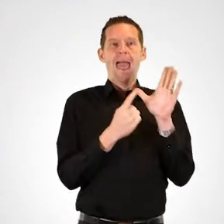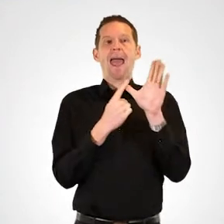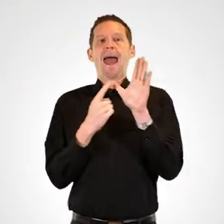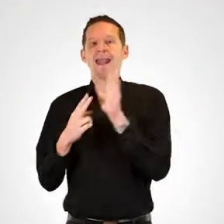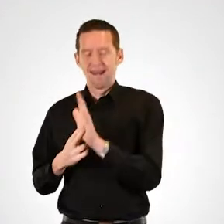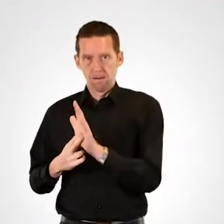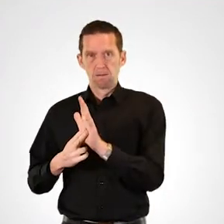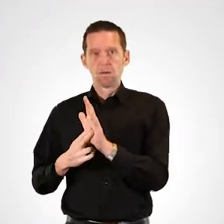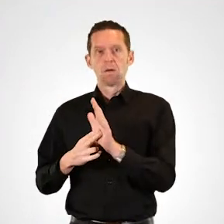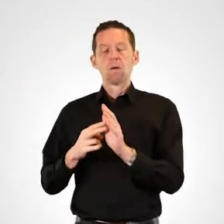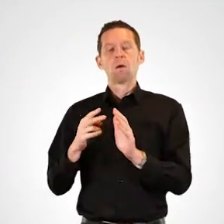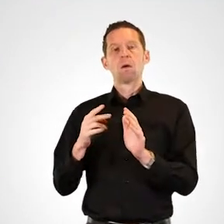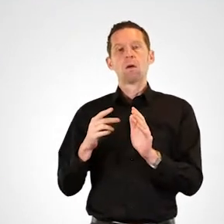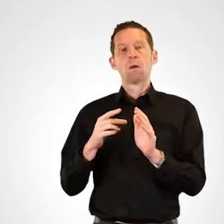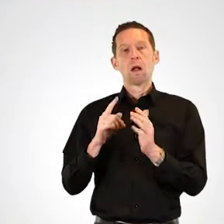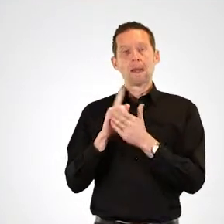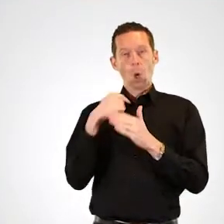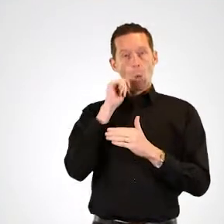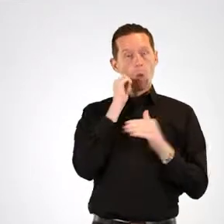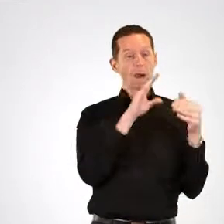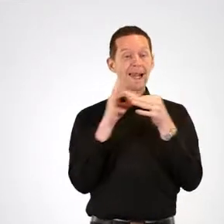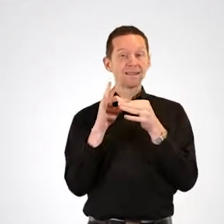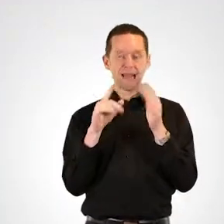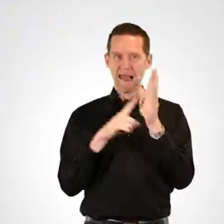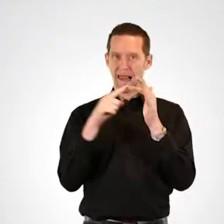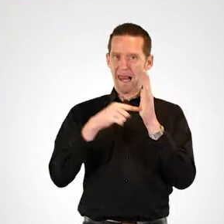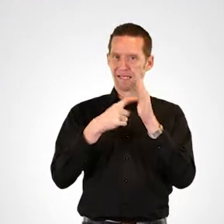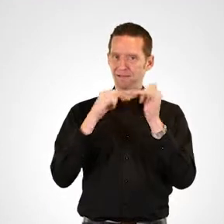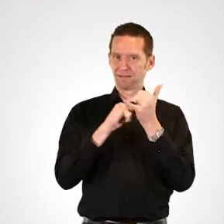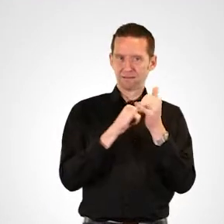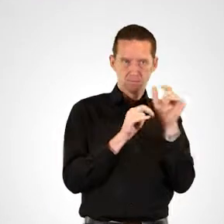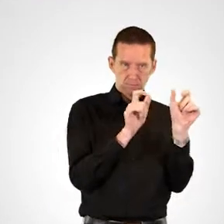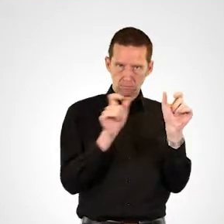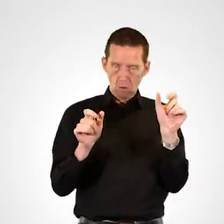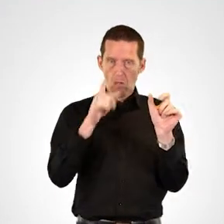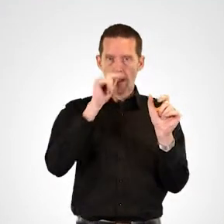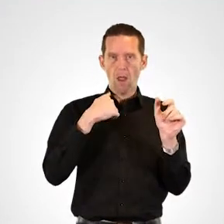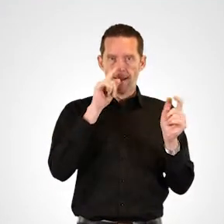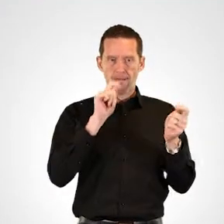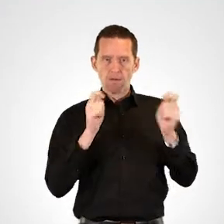eventually I'm going to be connecting to letters, and I'll be able to decode words.